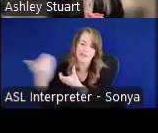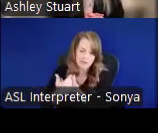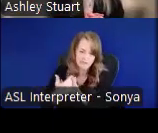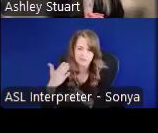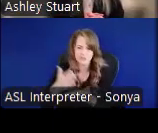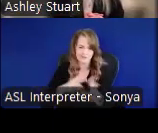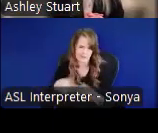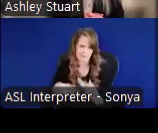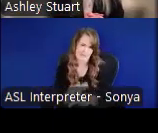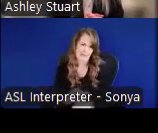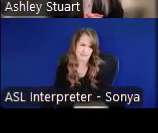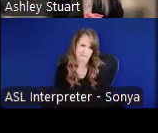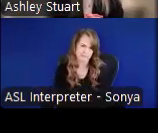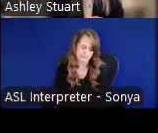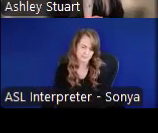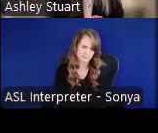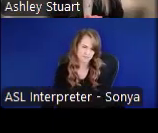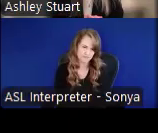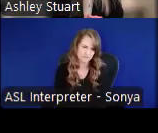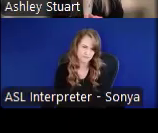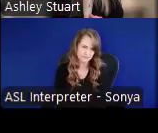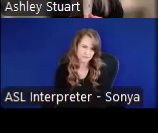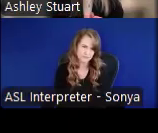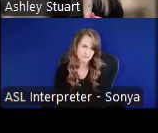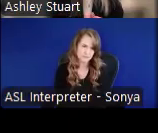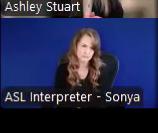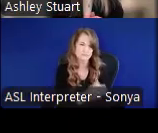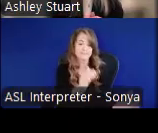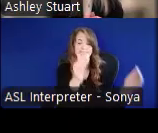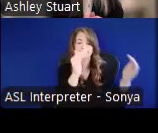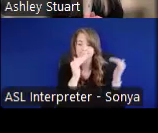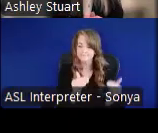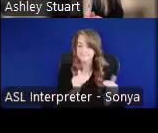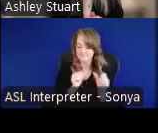Another thing that we want to think about is the duration of